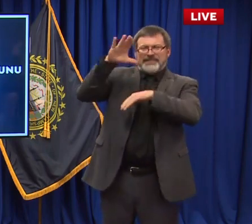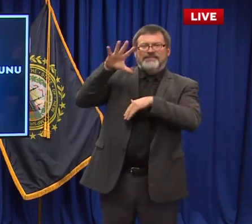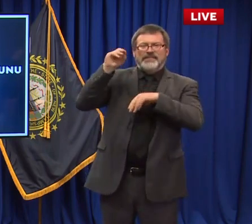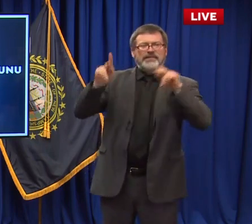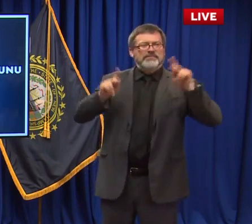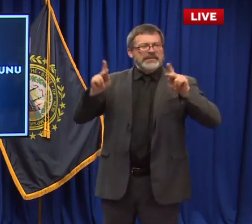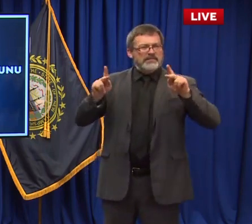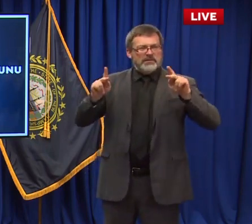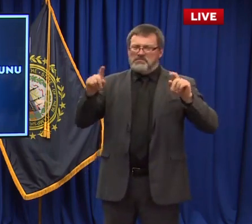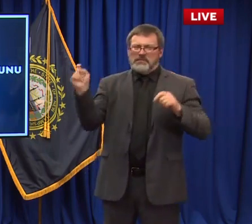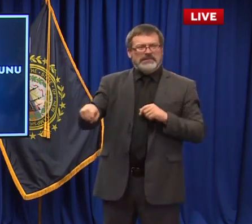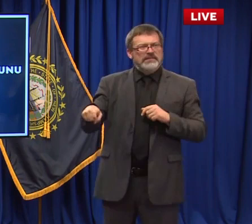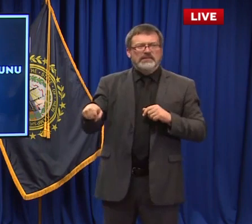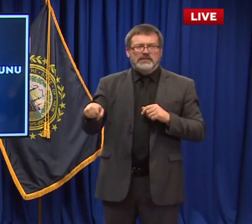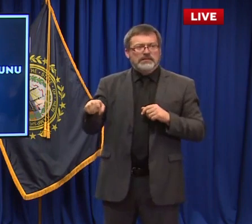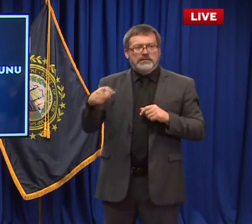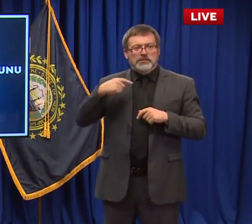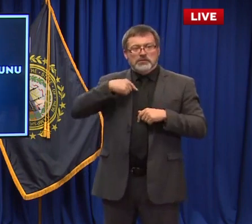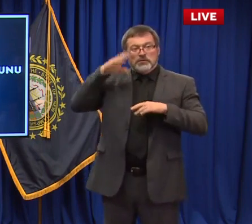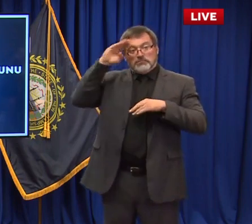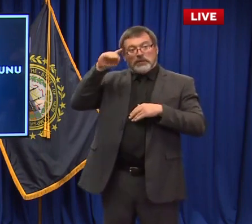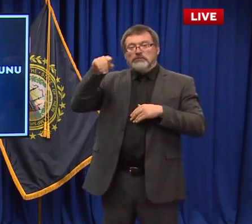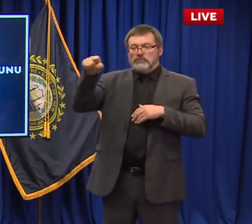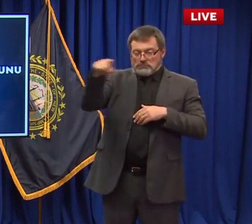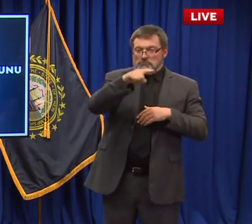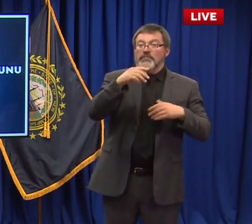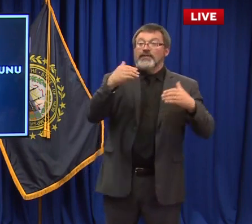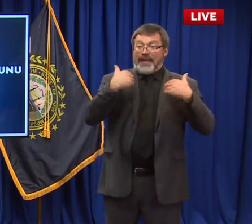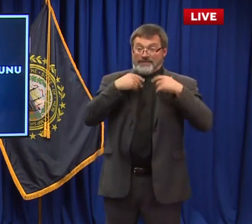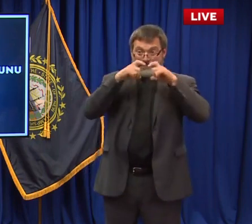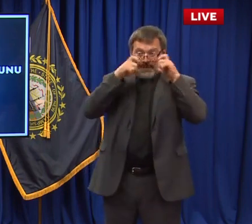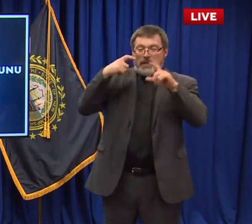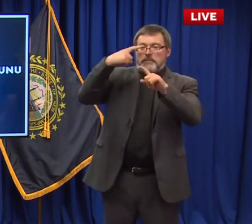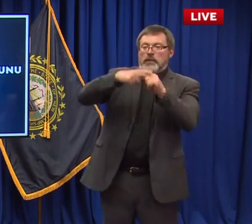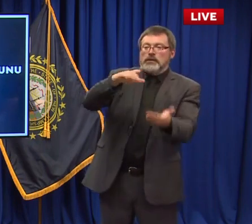MASKS WILL BE HANDED OUT AT THE EVENT. WE WILL MAKE SURE HAND SANITIZER IS THERE.